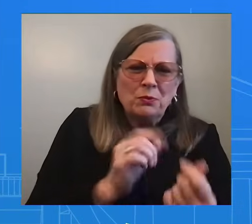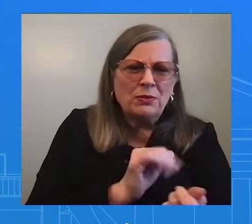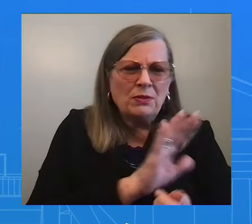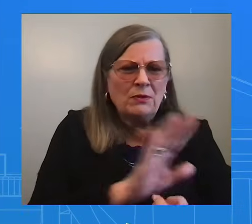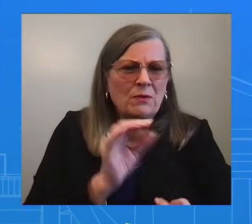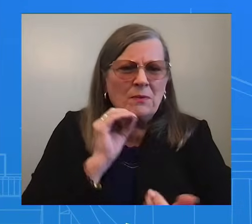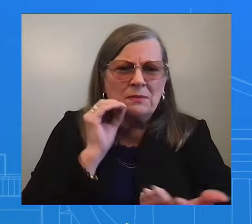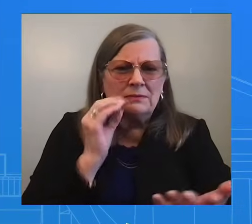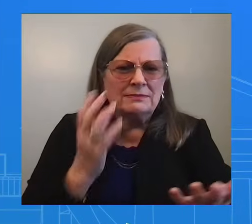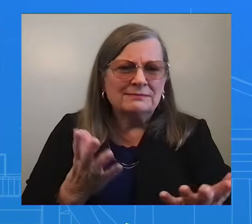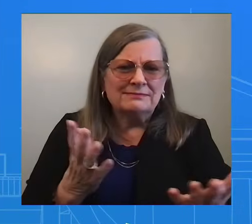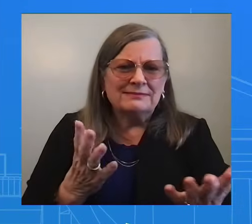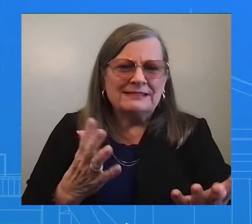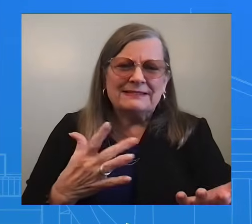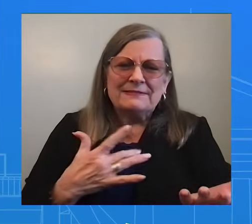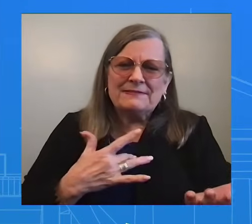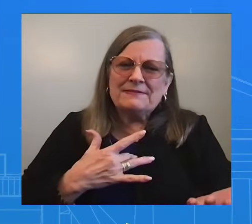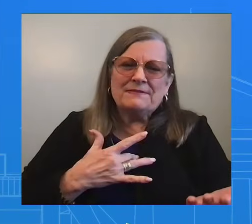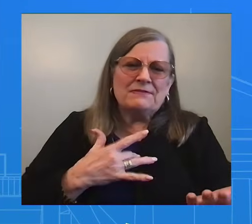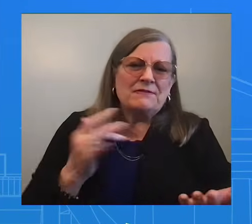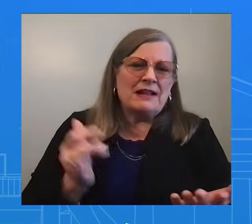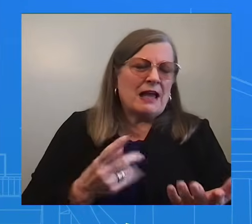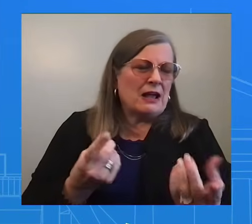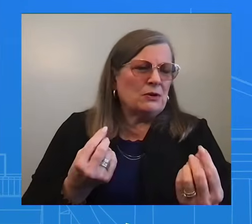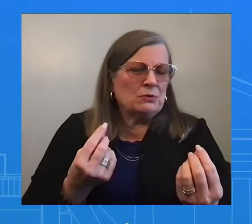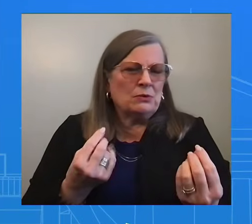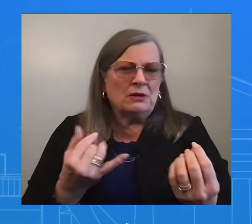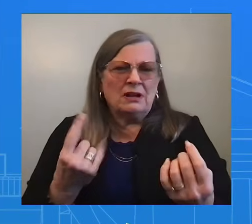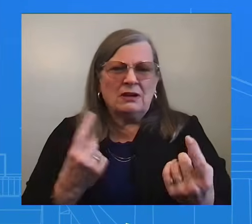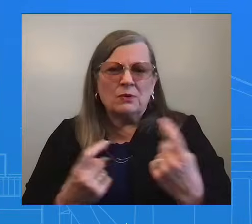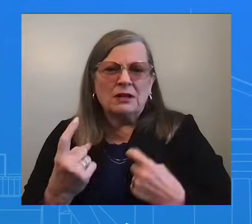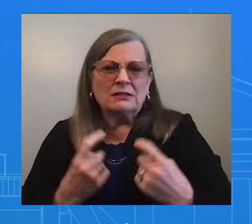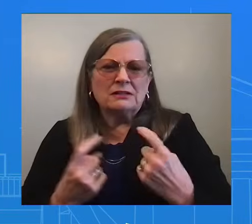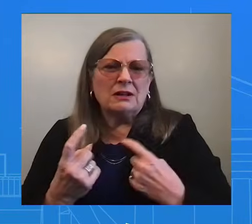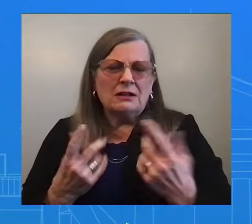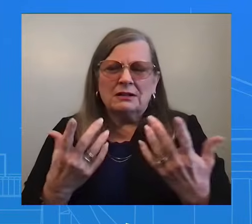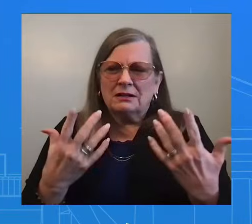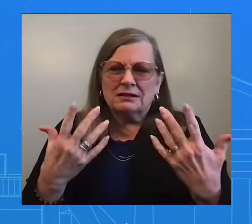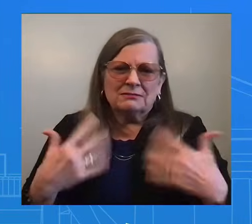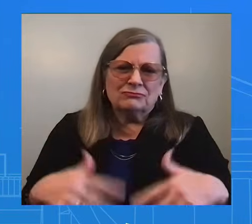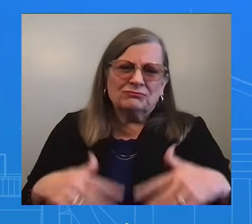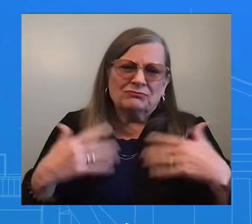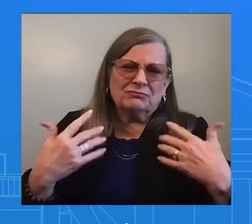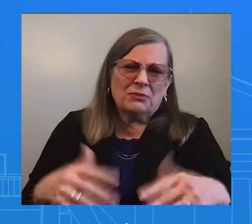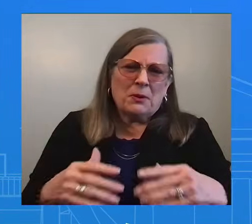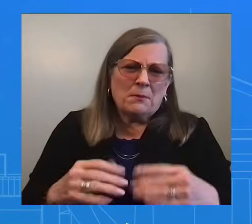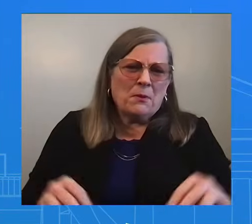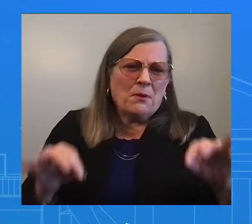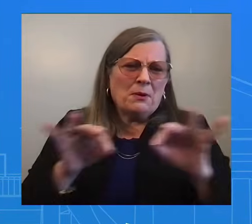to allow people that were displaced from the north to the south as operations intensified in the north to be able to go back home